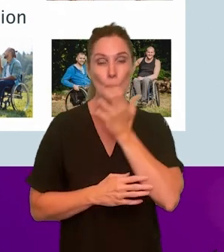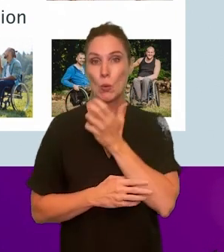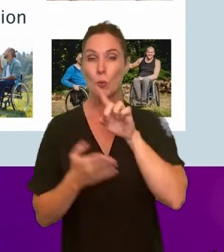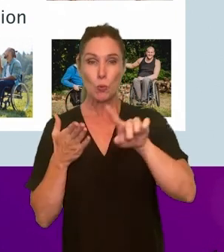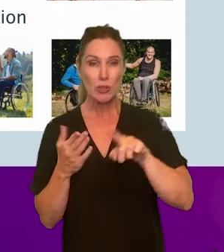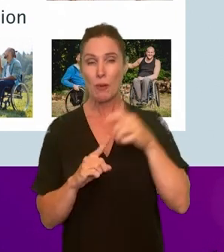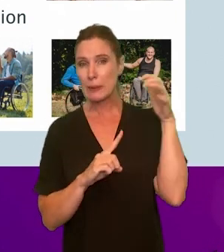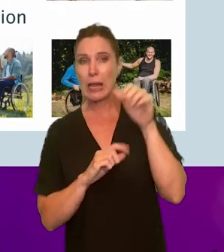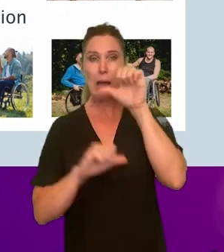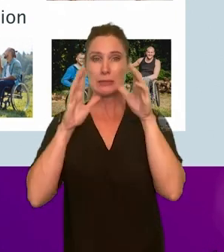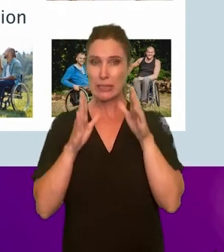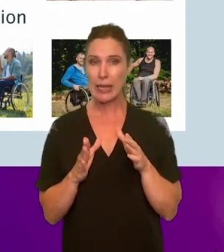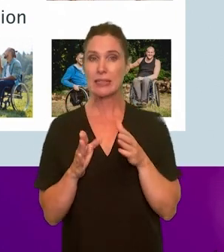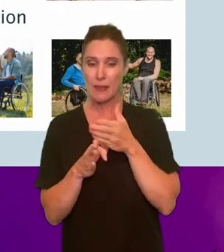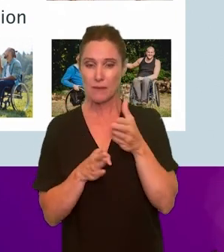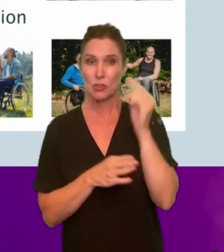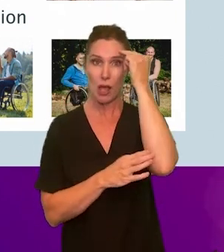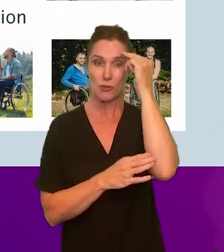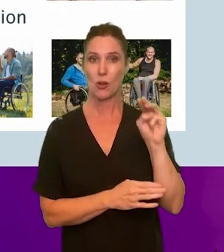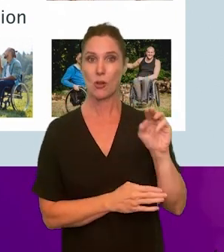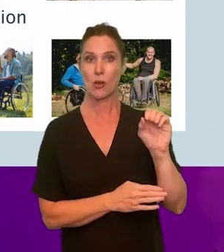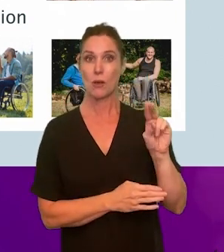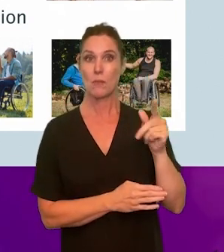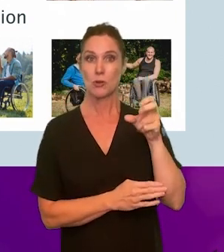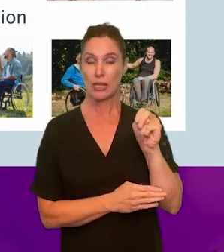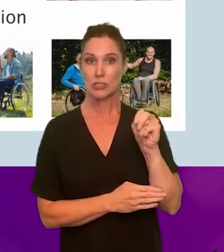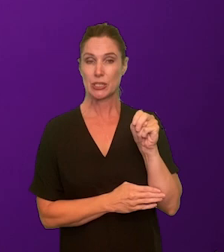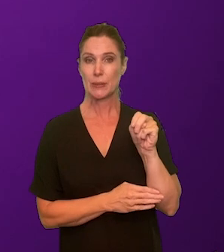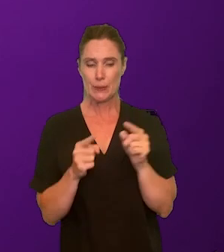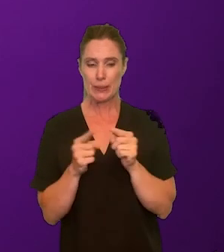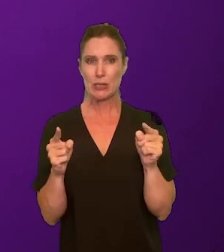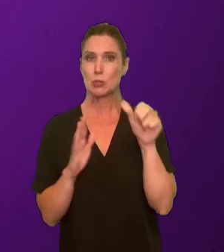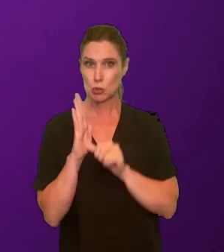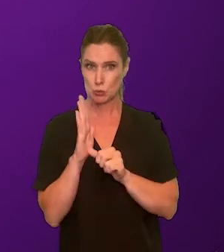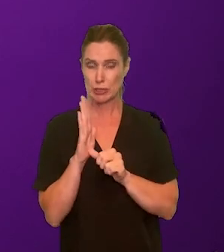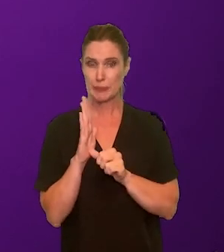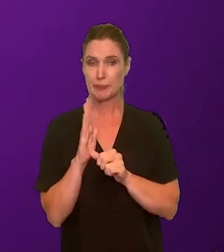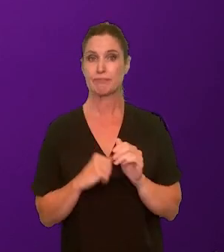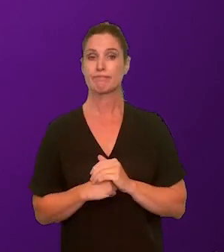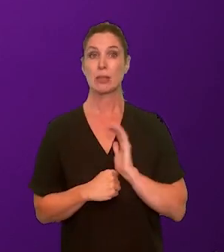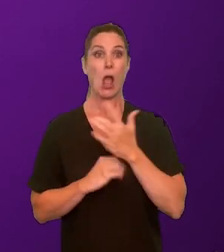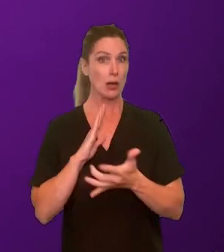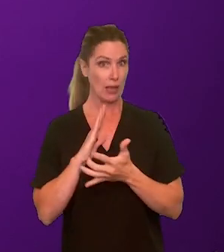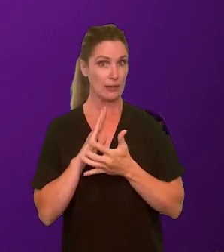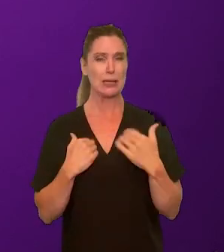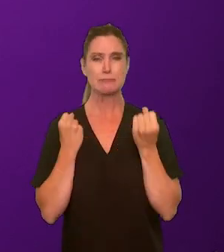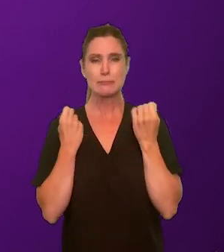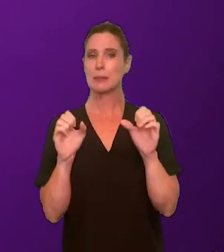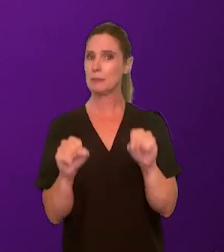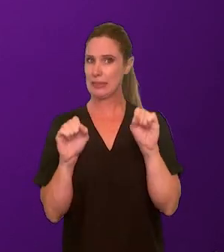and is done non-invasively, without needles or surgery. Although our technology has many potential applications,